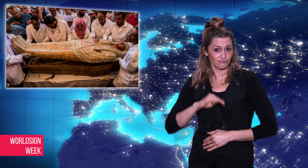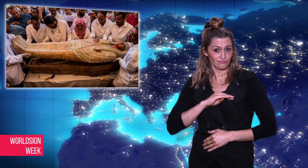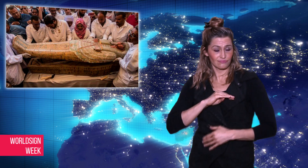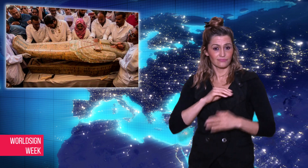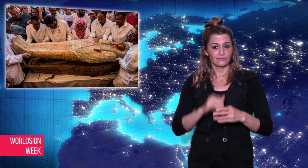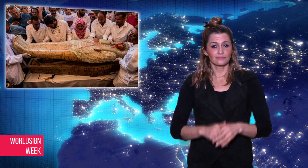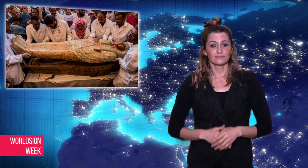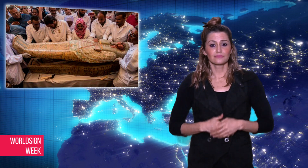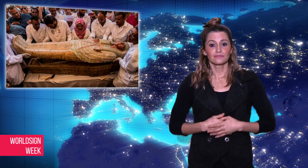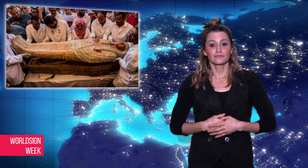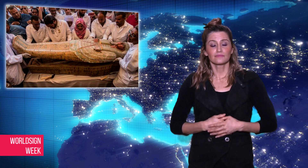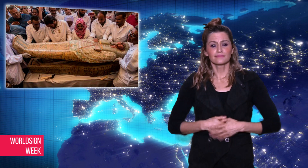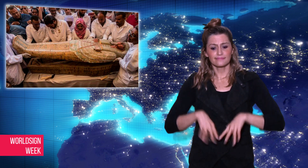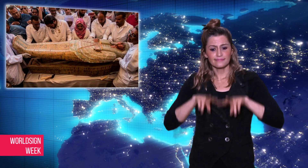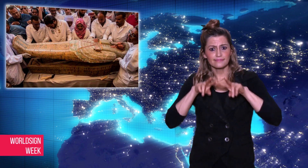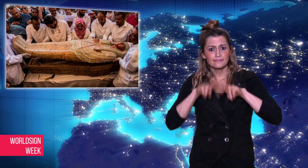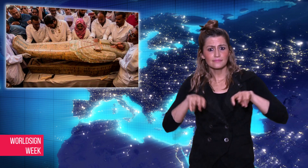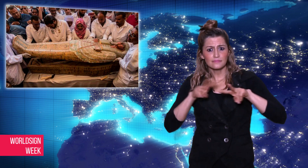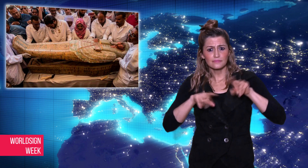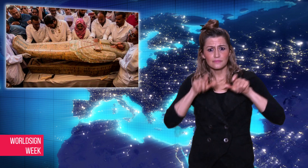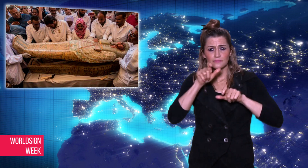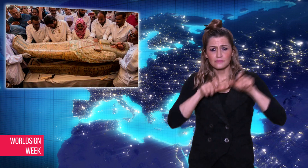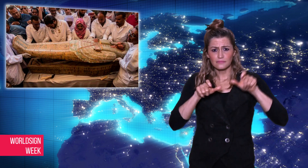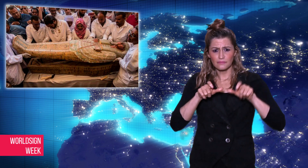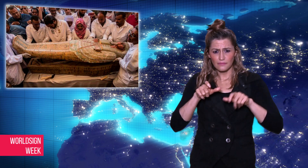3,000 years old.